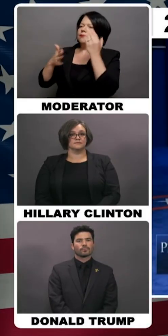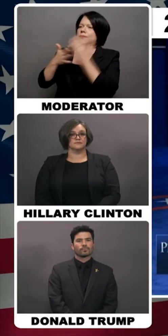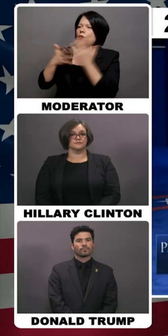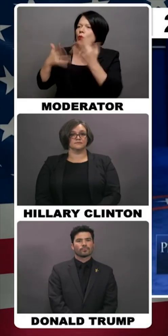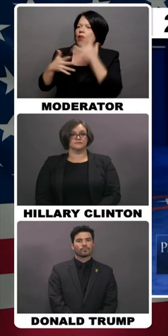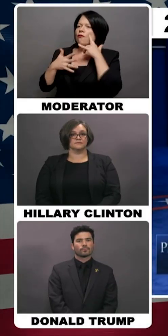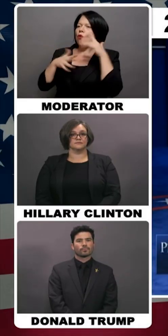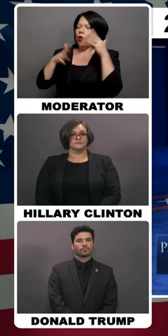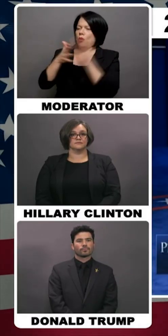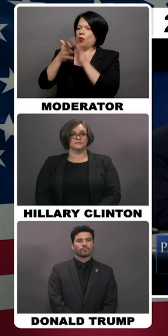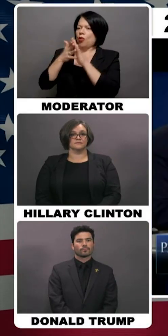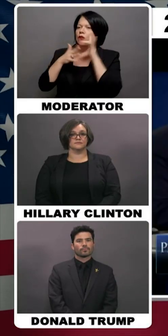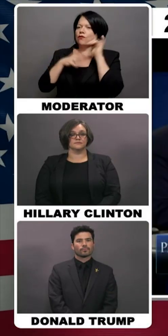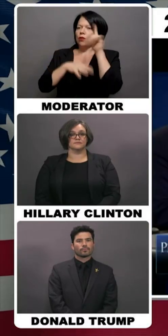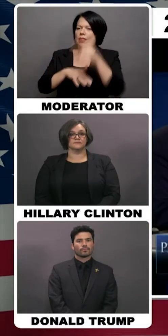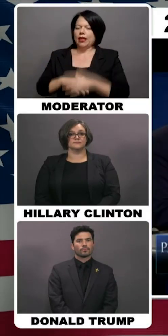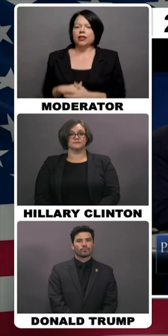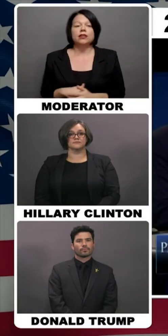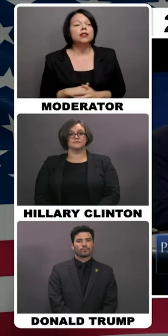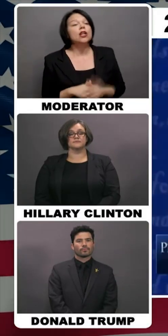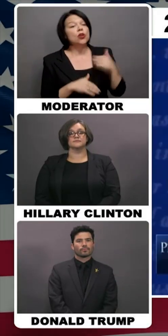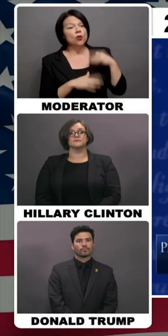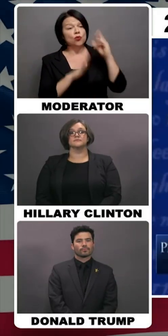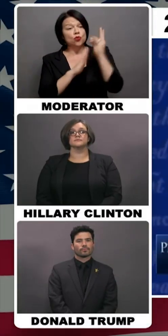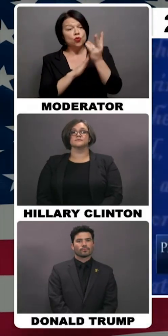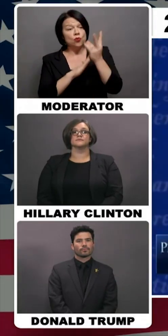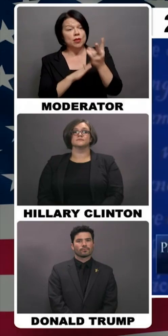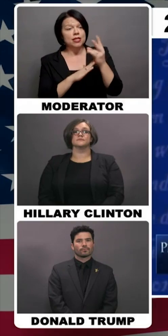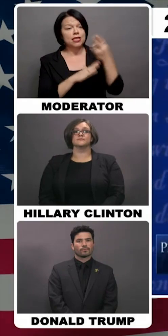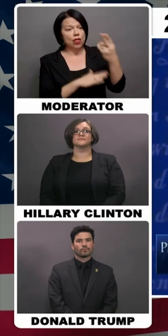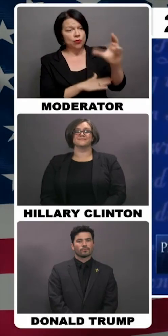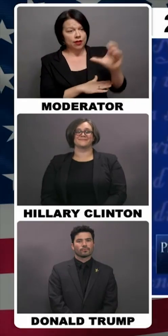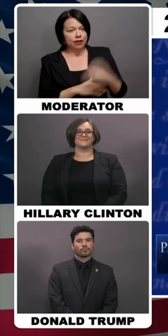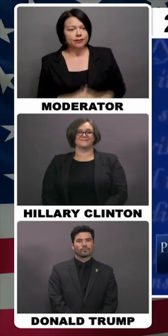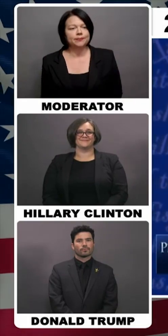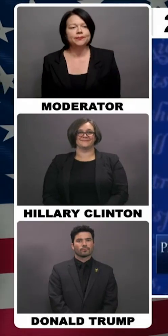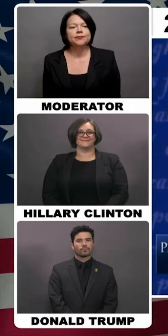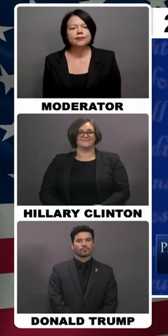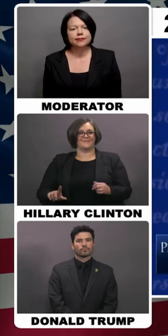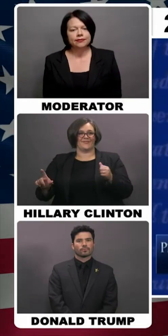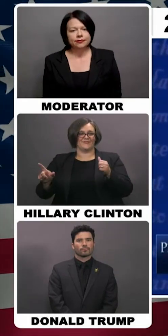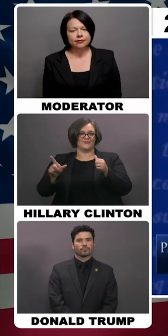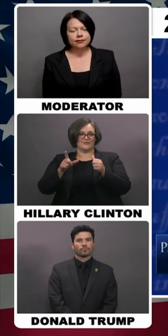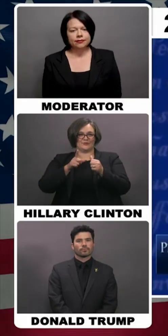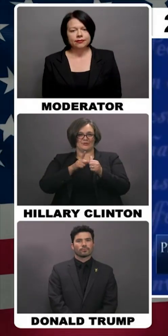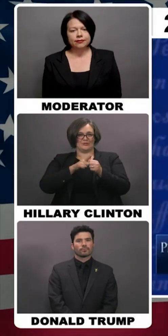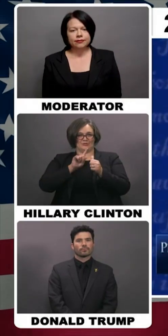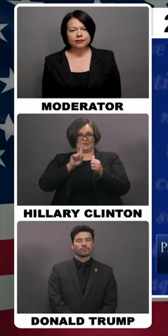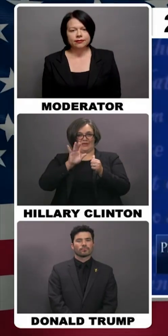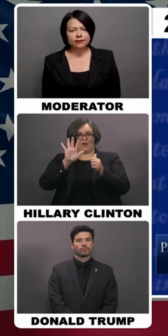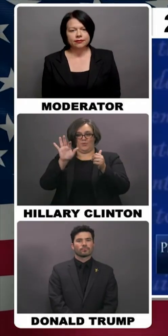Secretary Clinton, you have two minutes. Well, first, let me start by saying that so much of